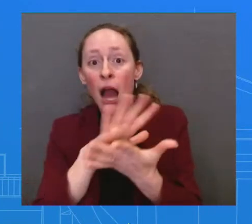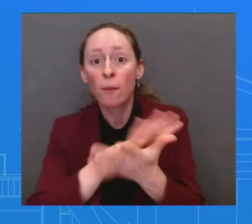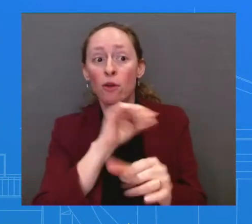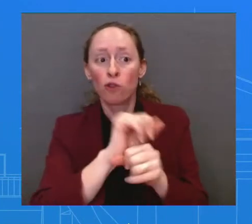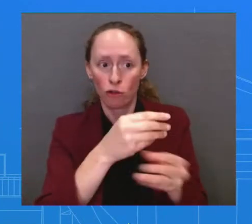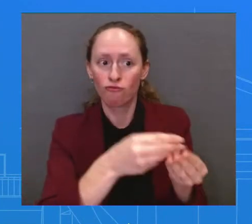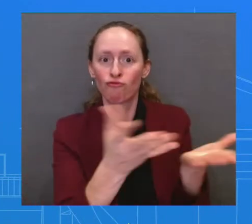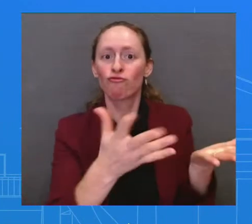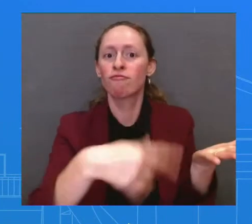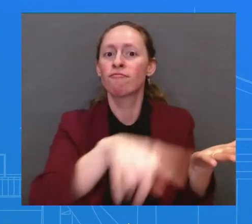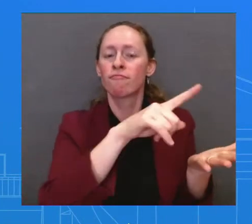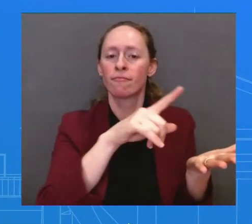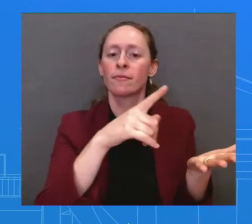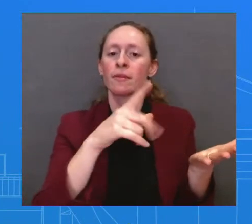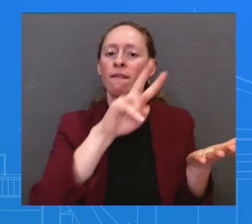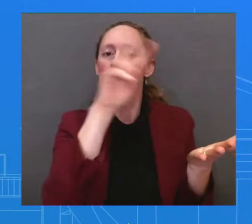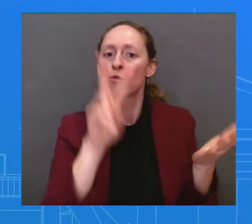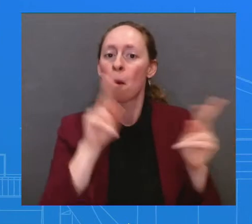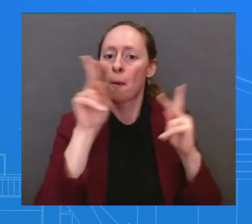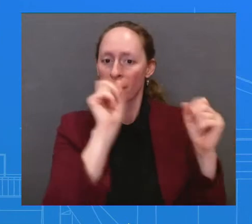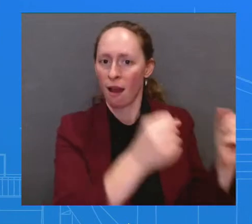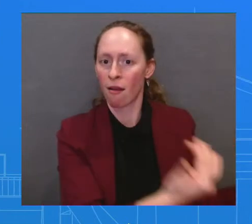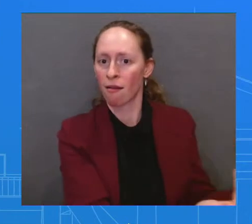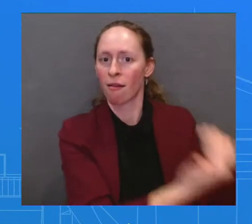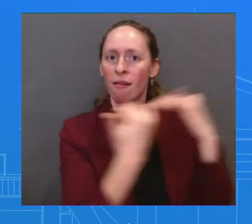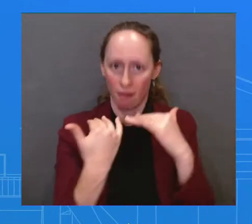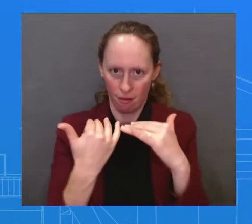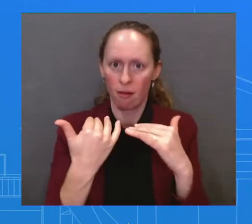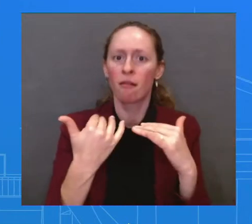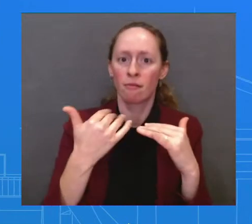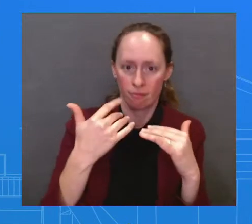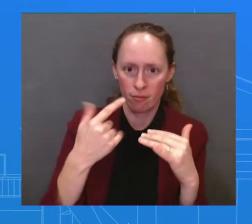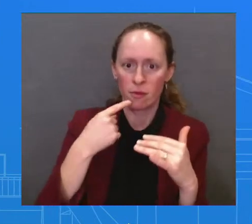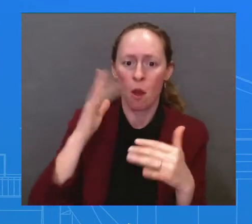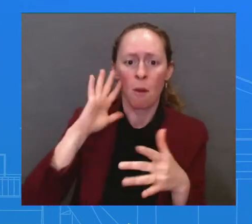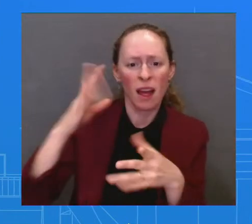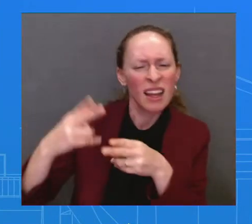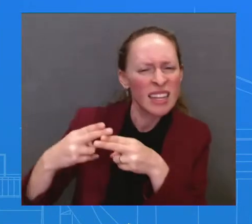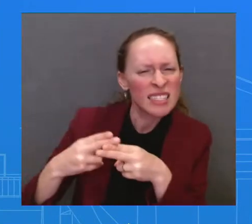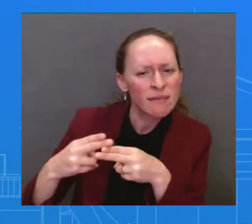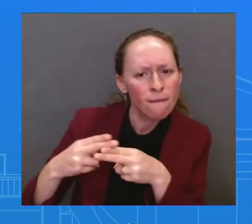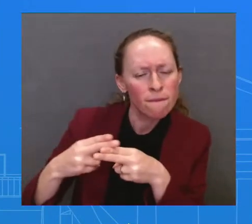has announced a state of emergency because of immigrants surge. Is there any concern